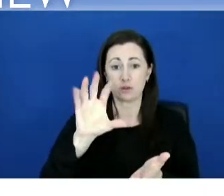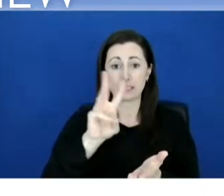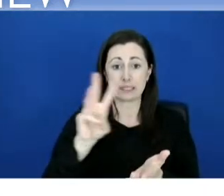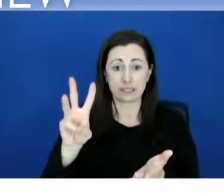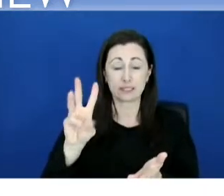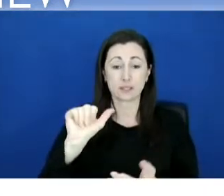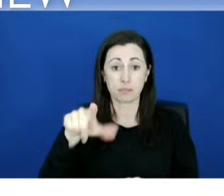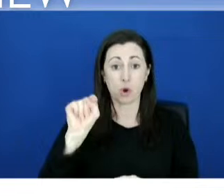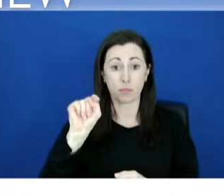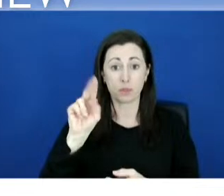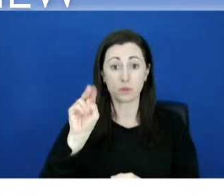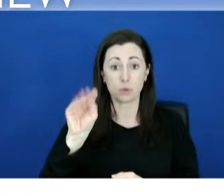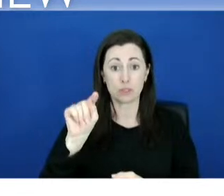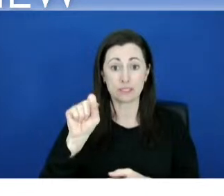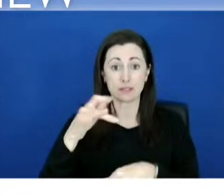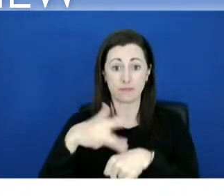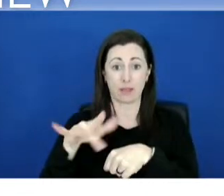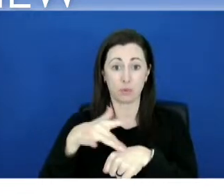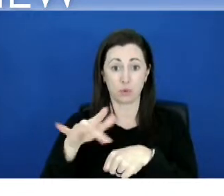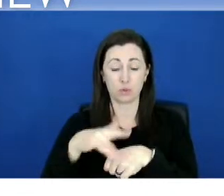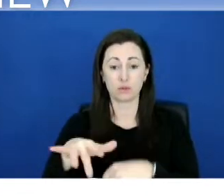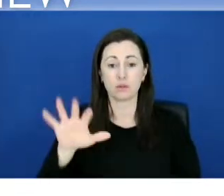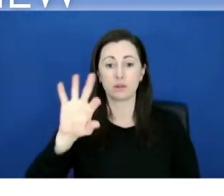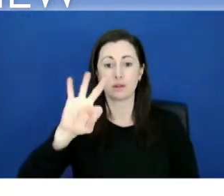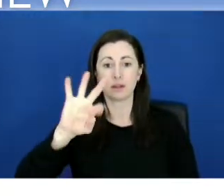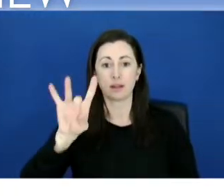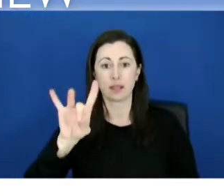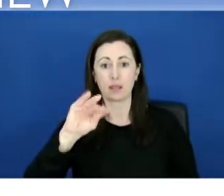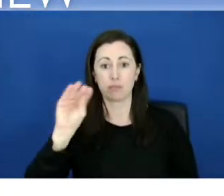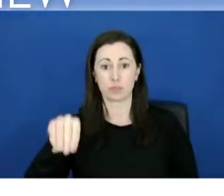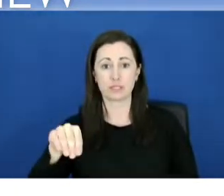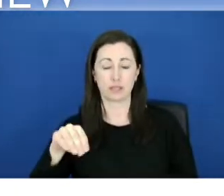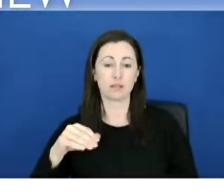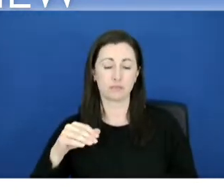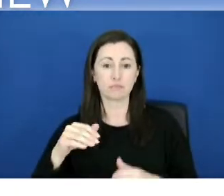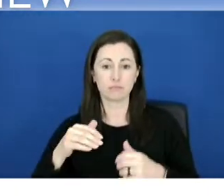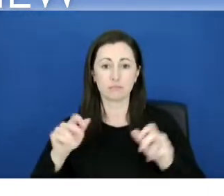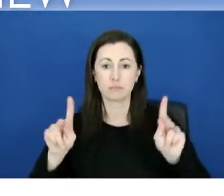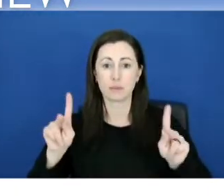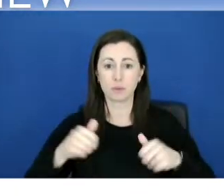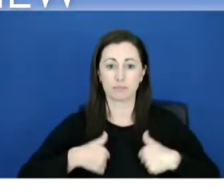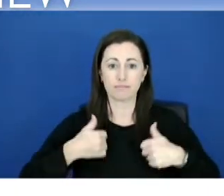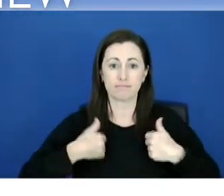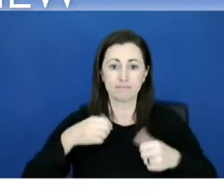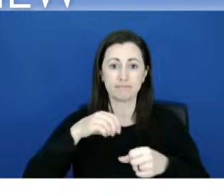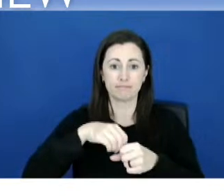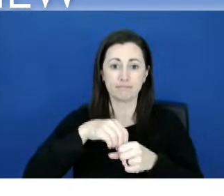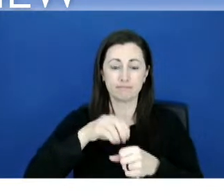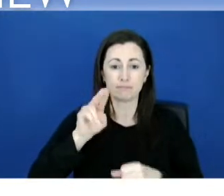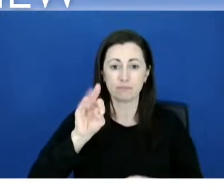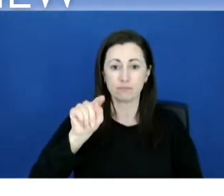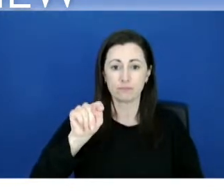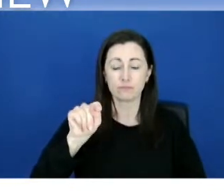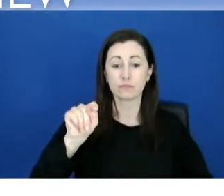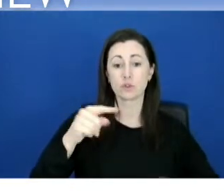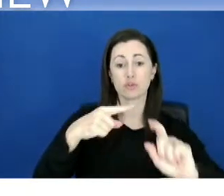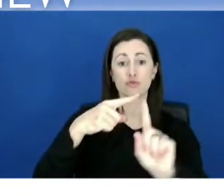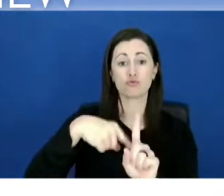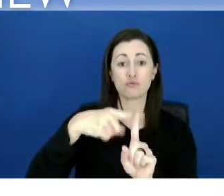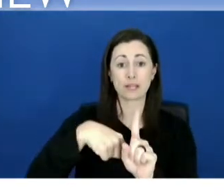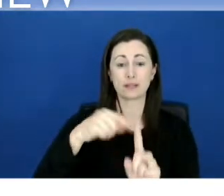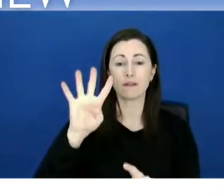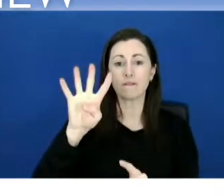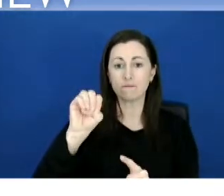ALREADY SHARED, A TOTAL OF 1,866